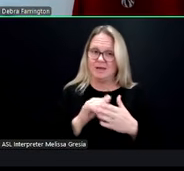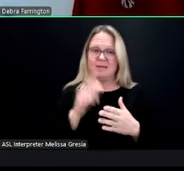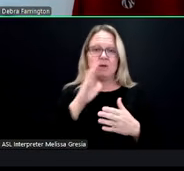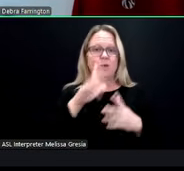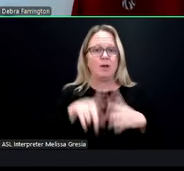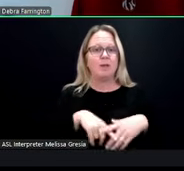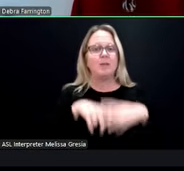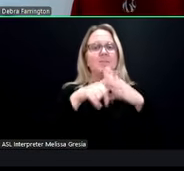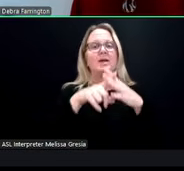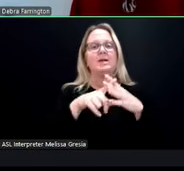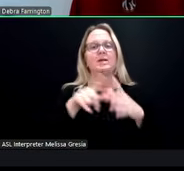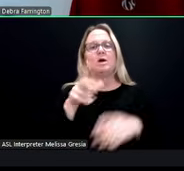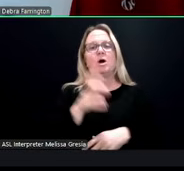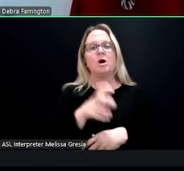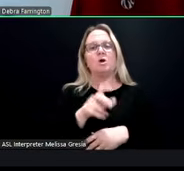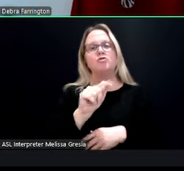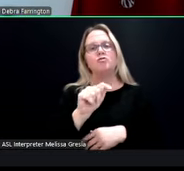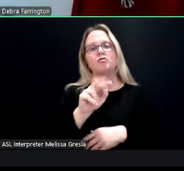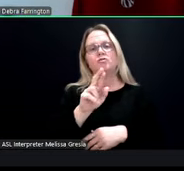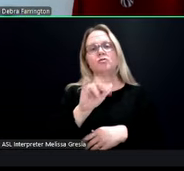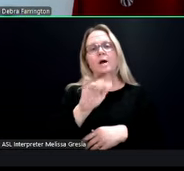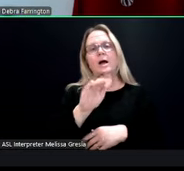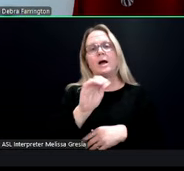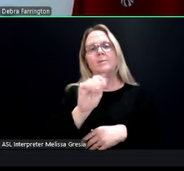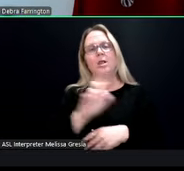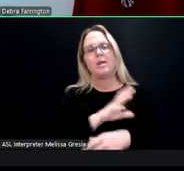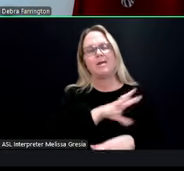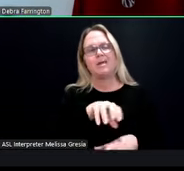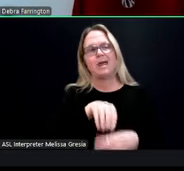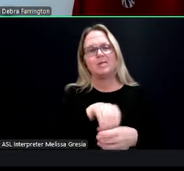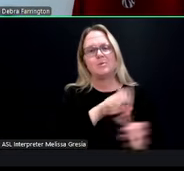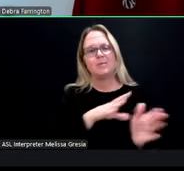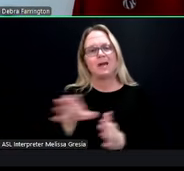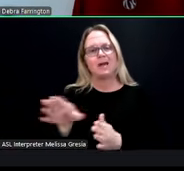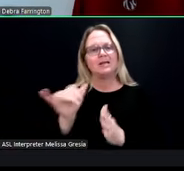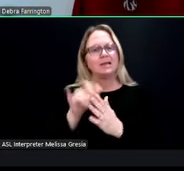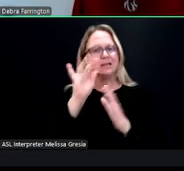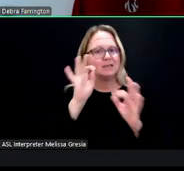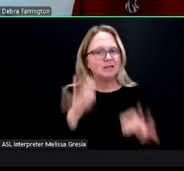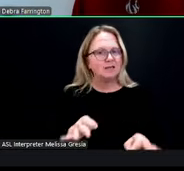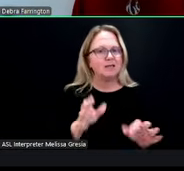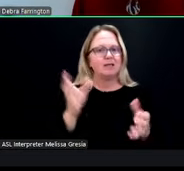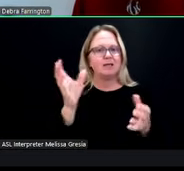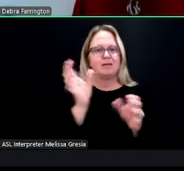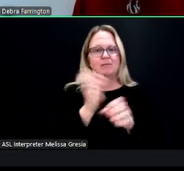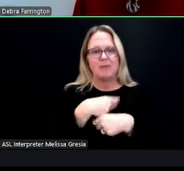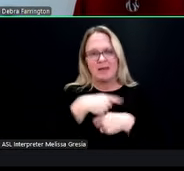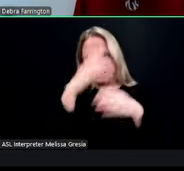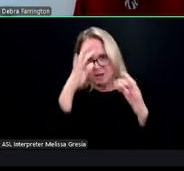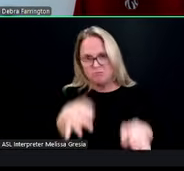engagement plan um that includes decision-making protocols that respect tribal sovereignty.